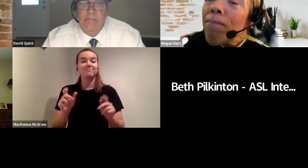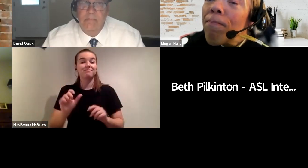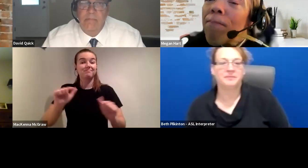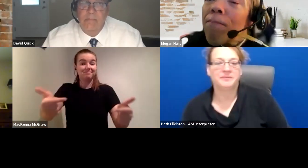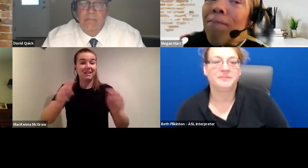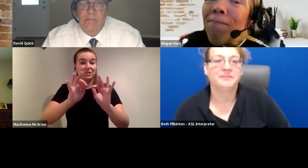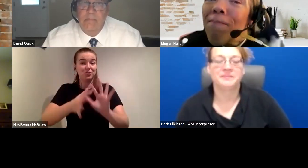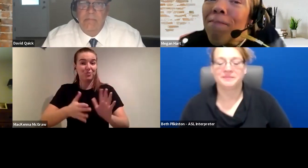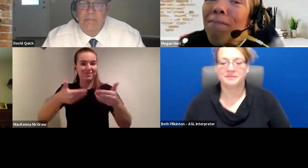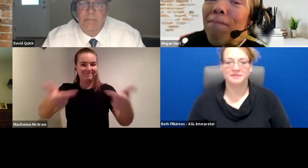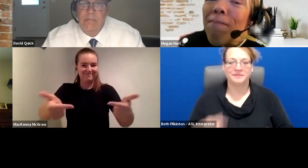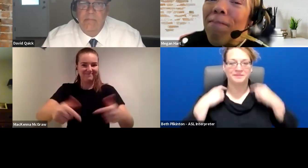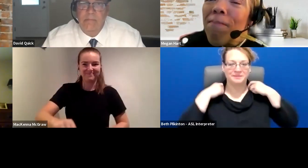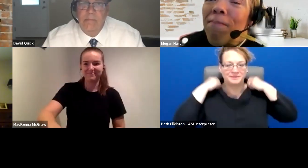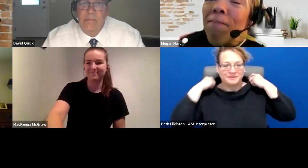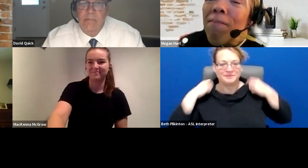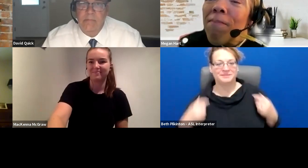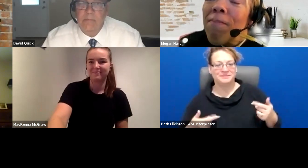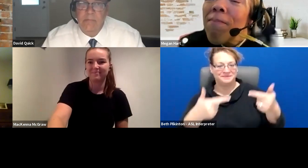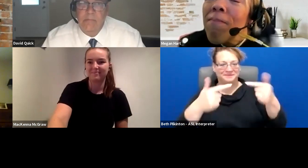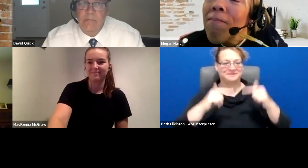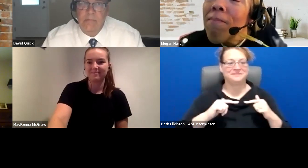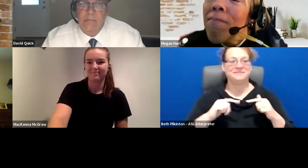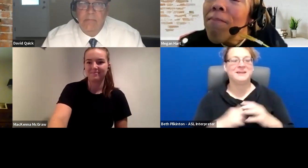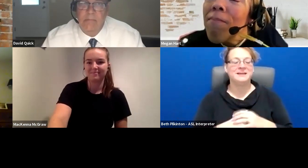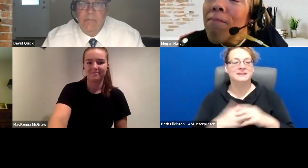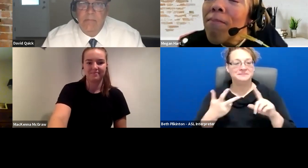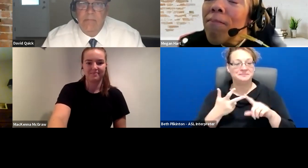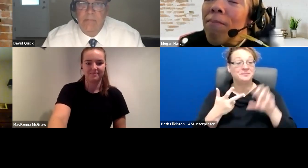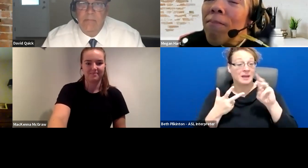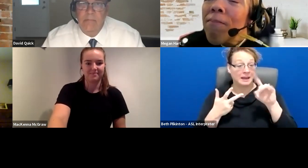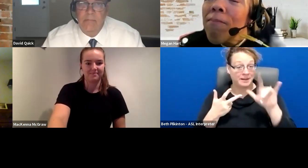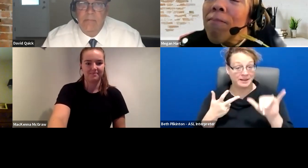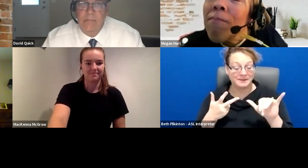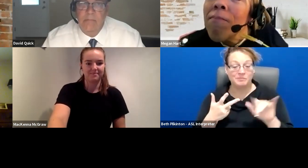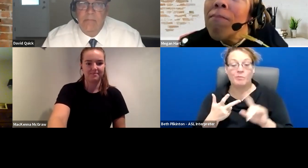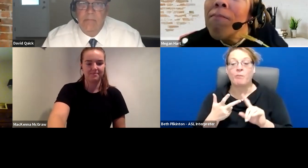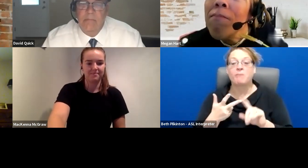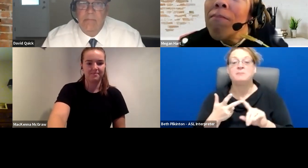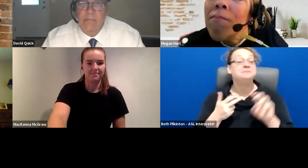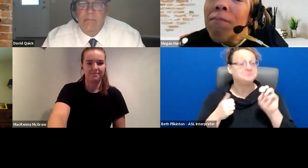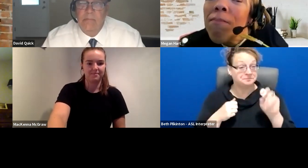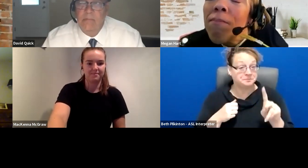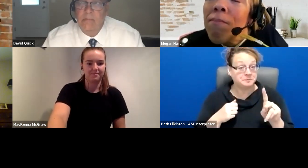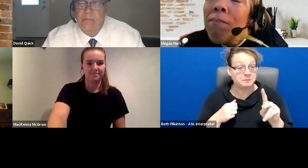And to be willing to make sure you make those adjustments or accommodations. Lisa Primm: Thank you, Megan.